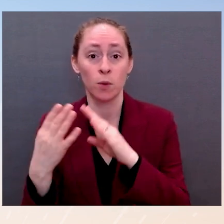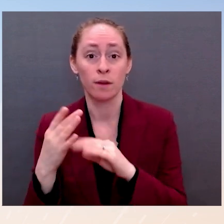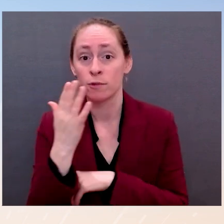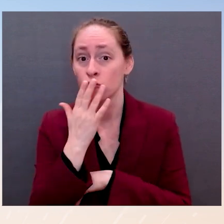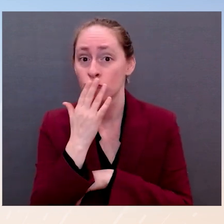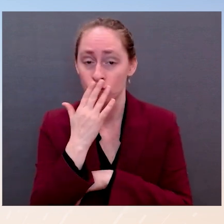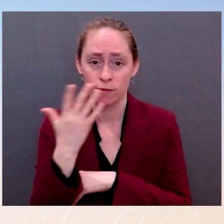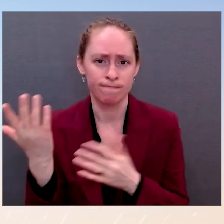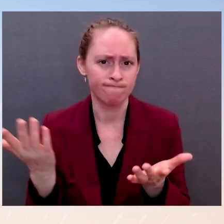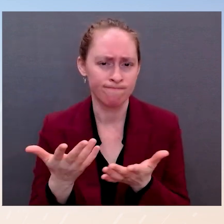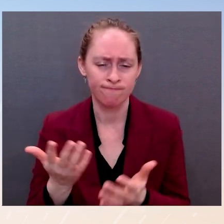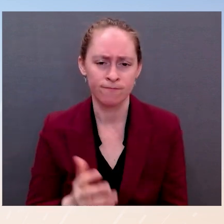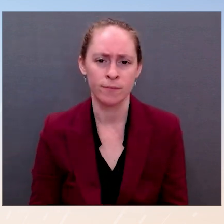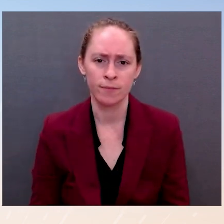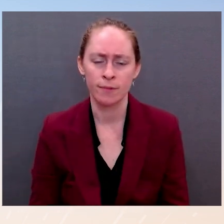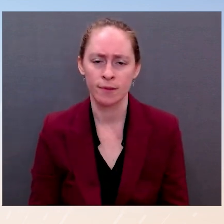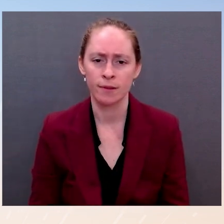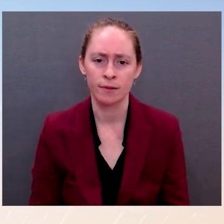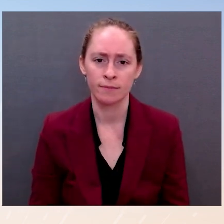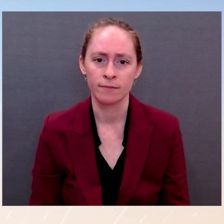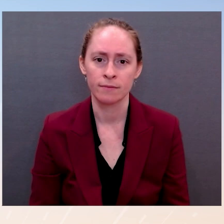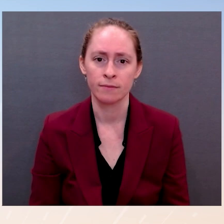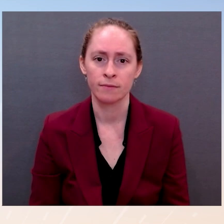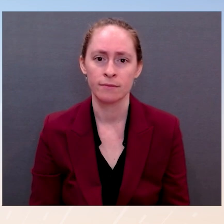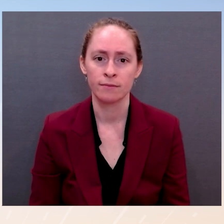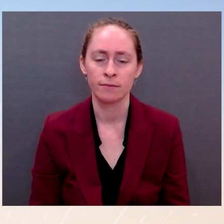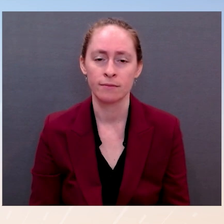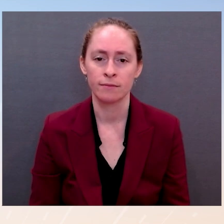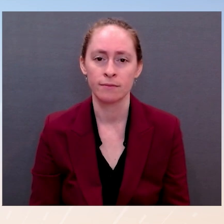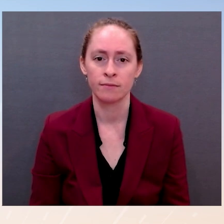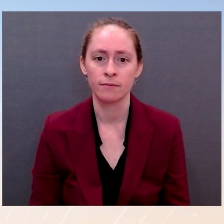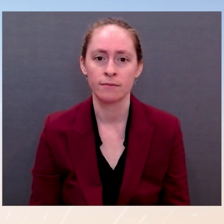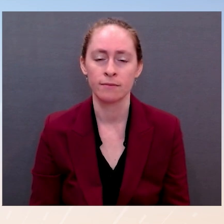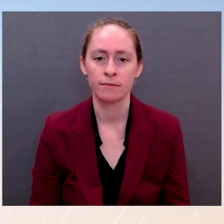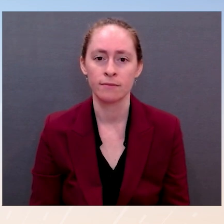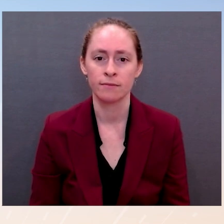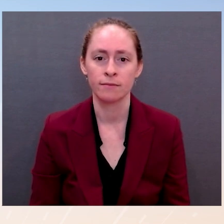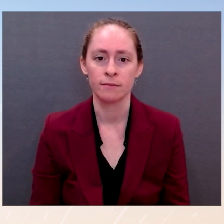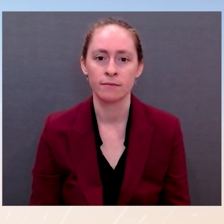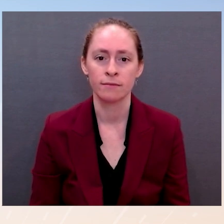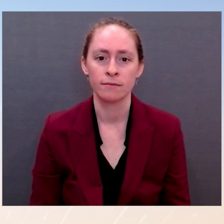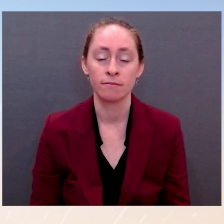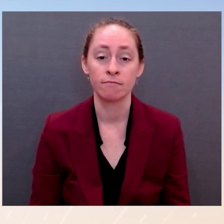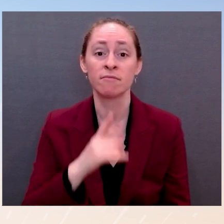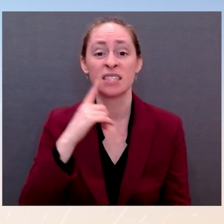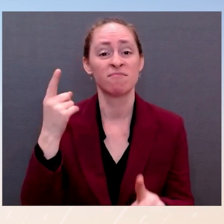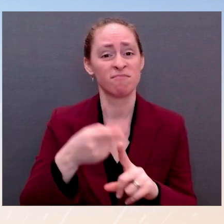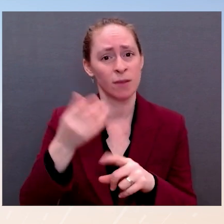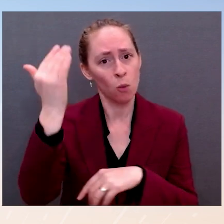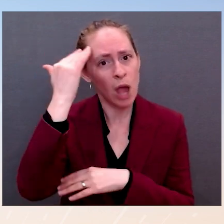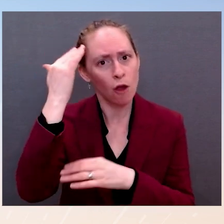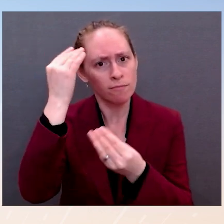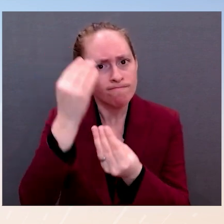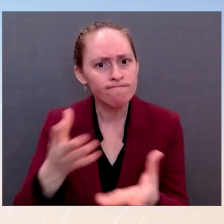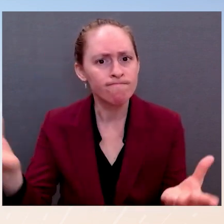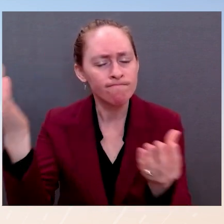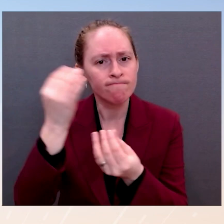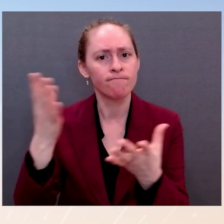And really, this means, you know, spreading awareness, providing resources to ultimately educate,